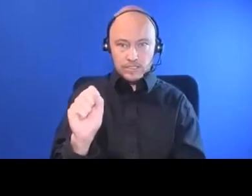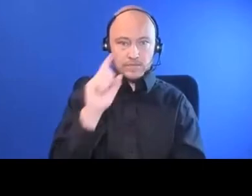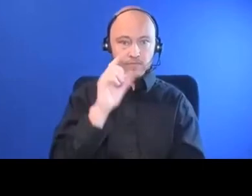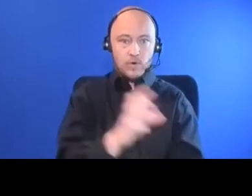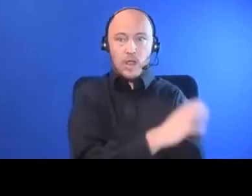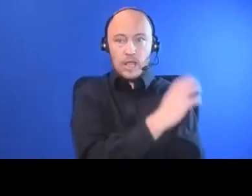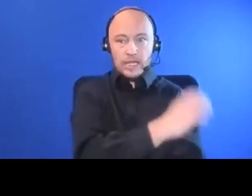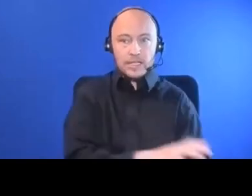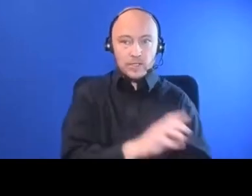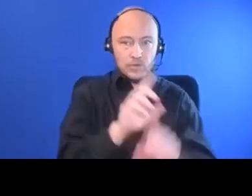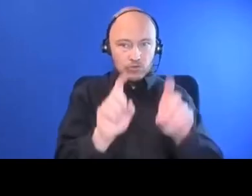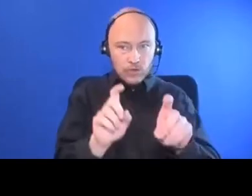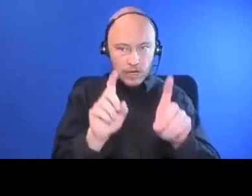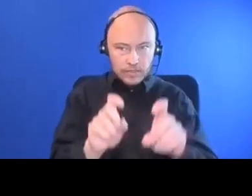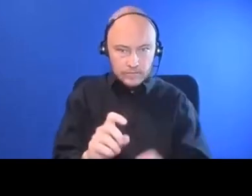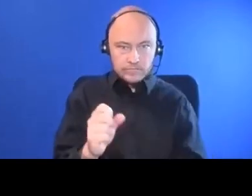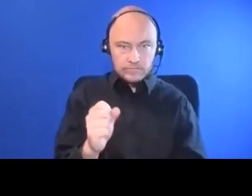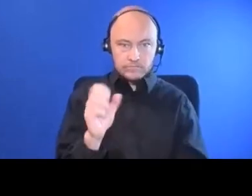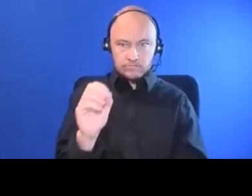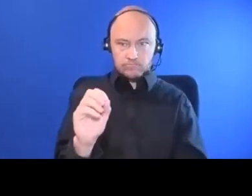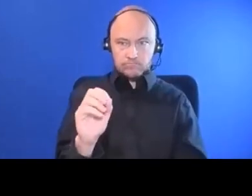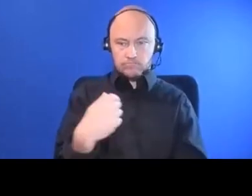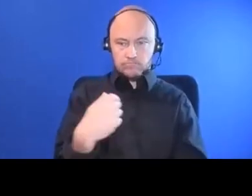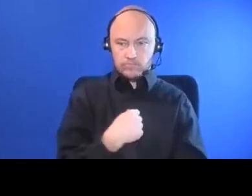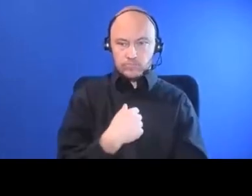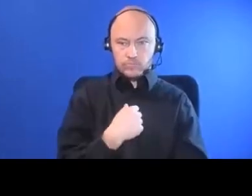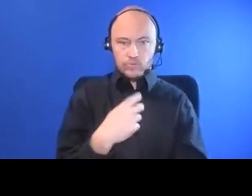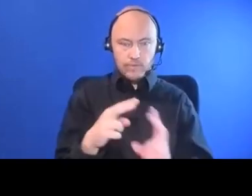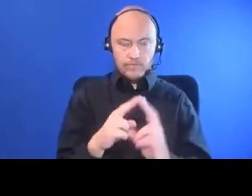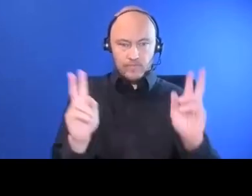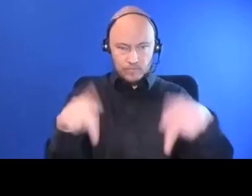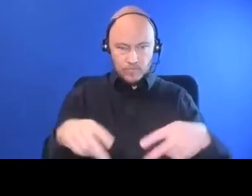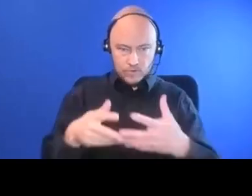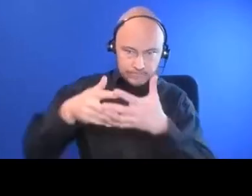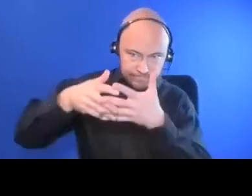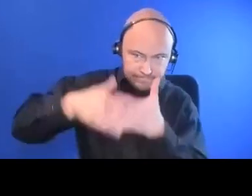So, I am very much a person grounded in fact,